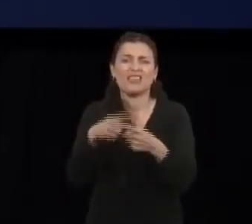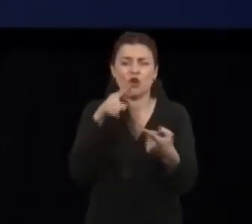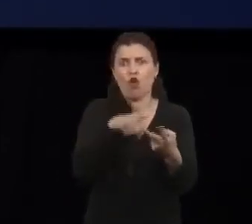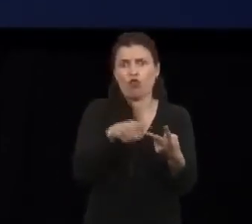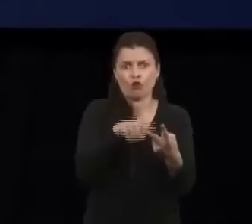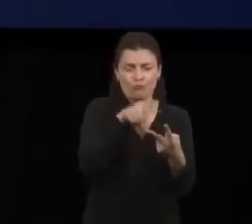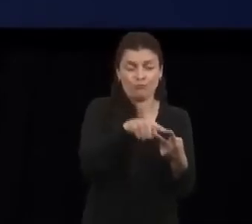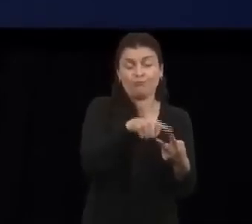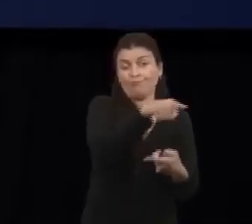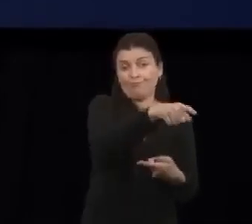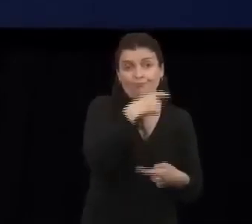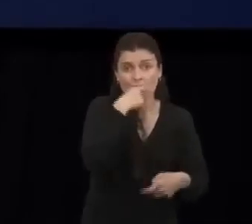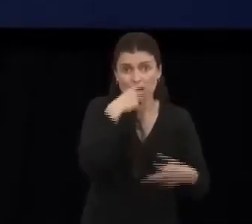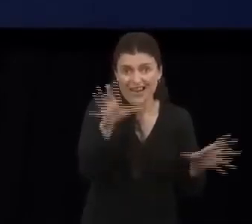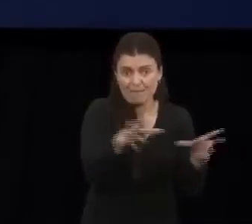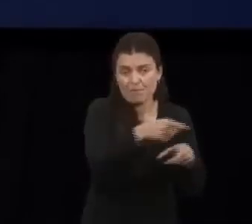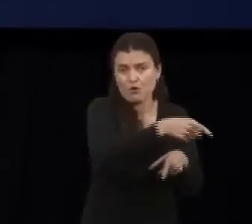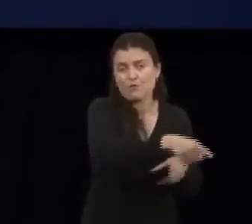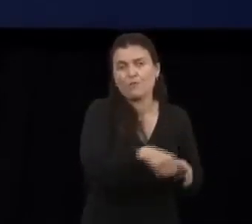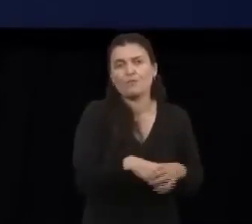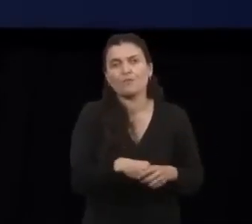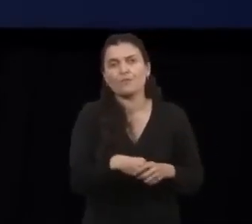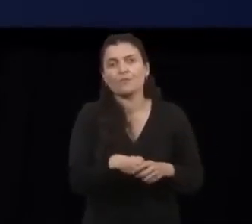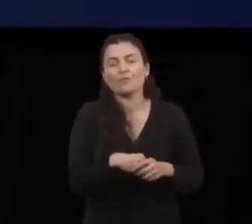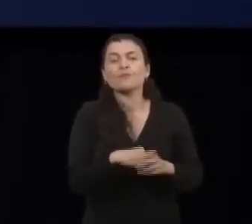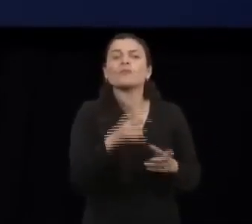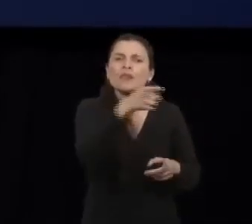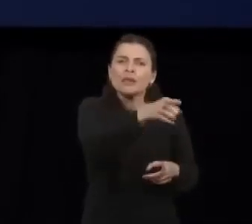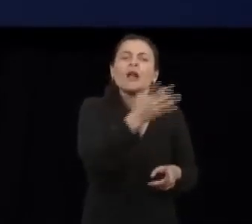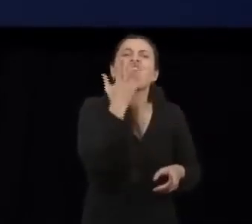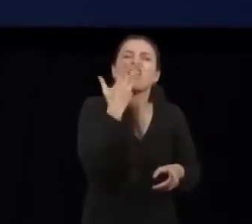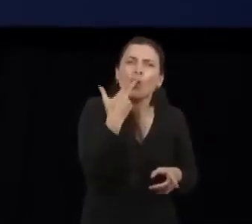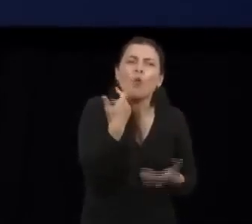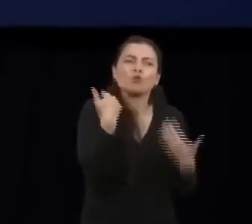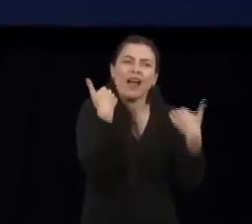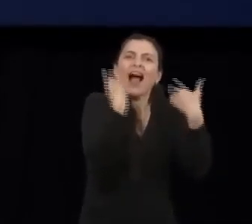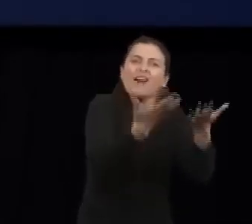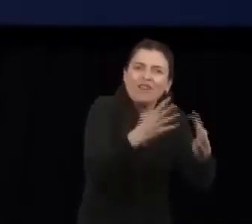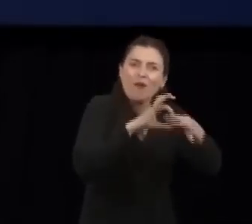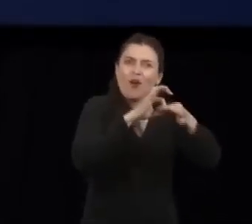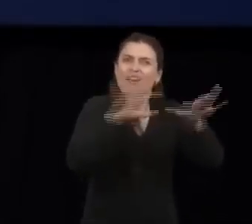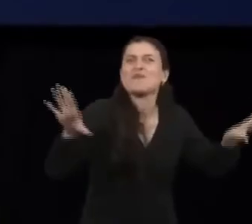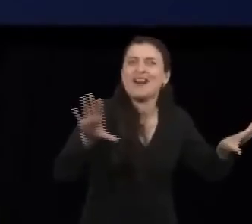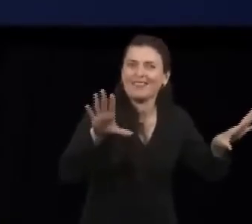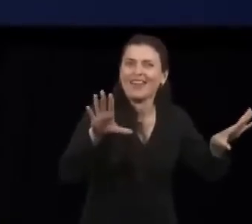They have those who embrace the ideas of freedom and reasonable people,